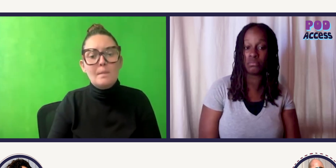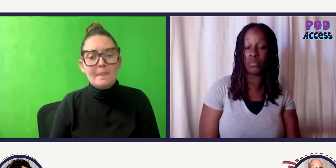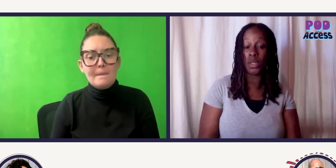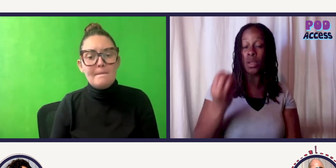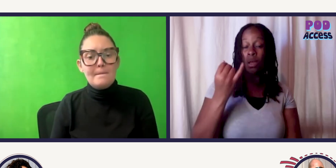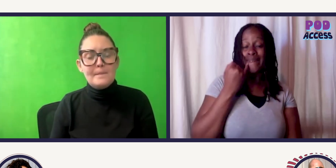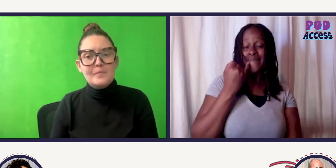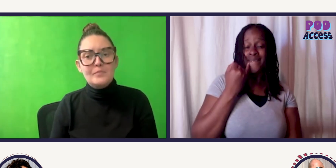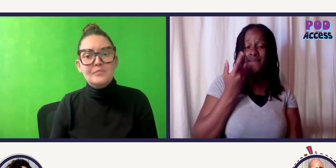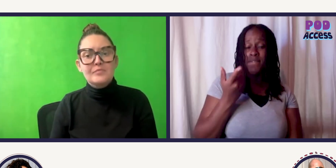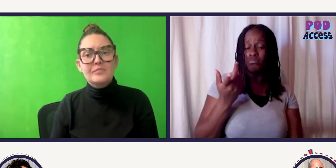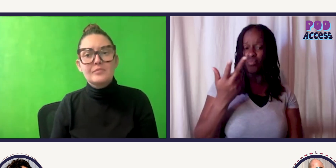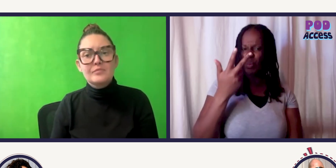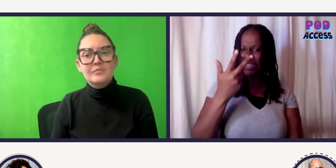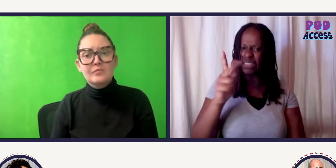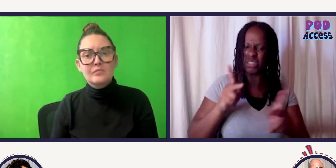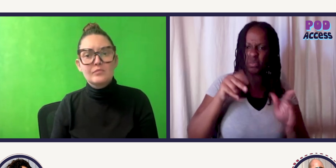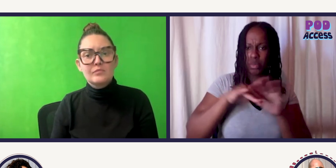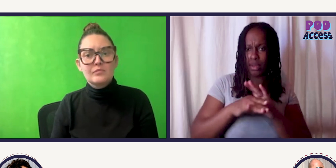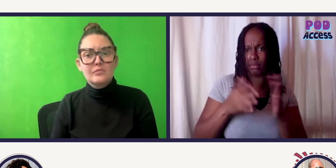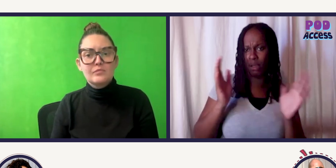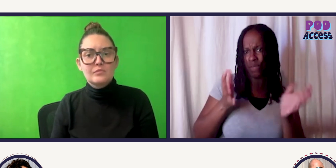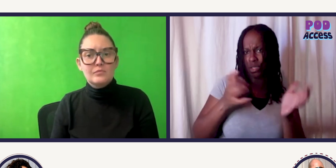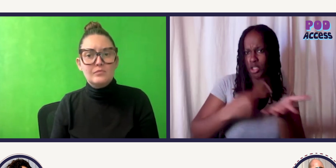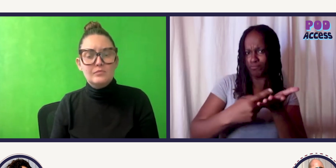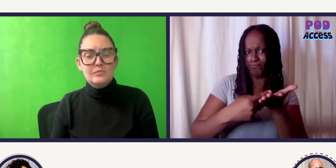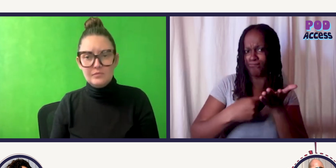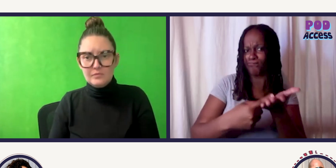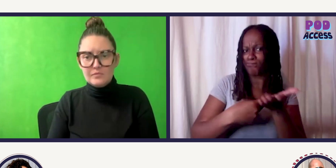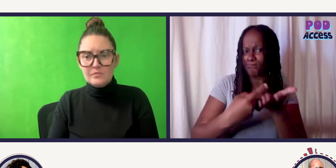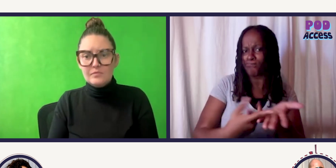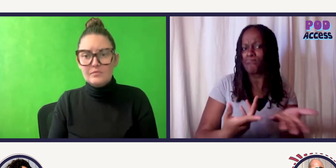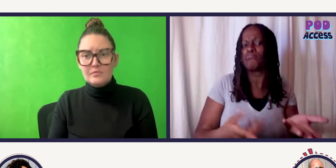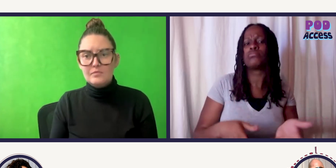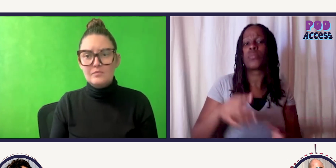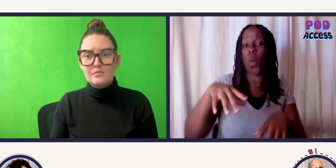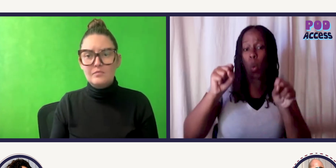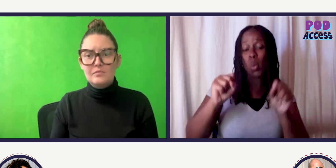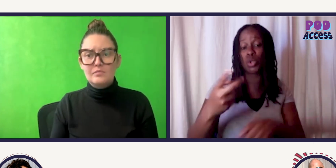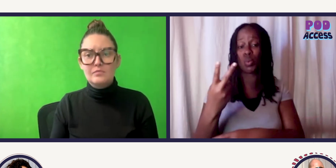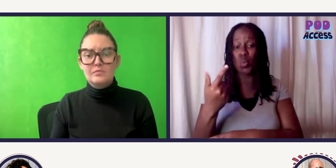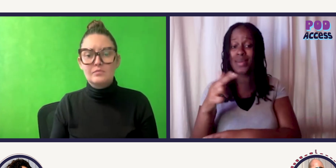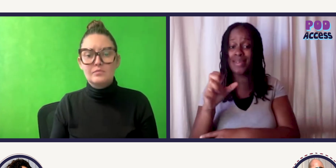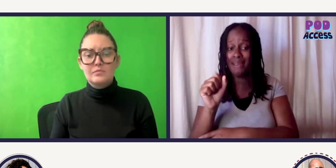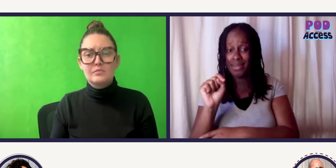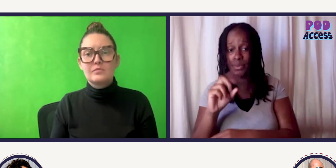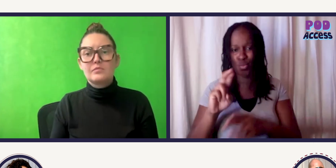So if there were three people in the conversation, a host and two guests, the result of the recording would produce three audio files.